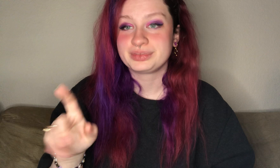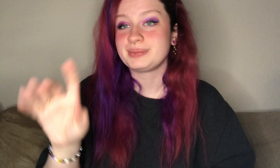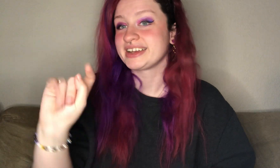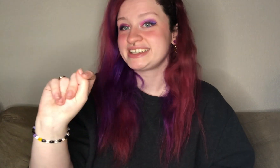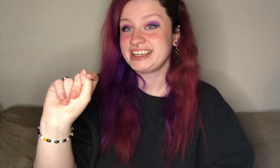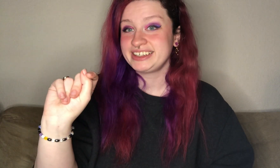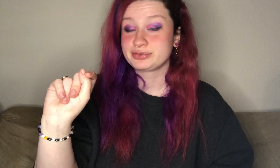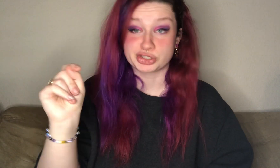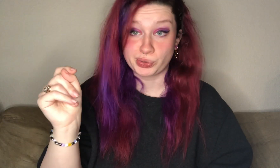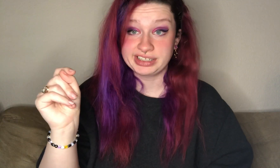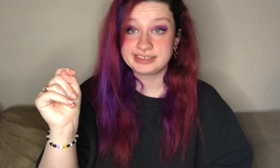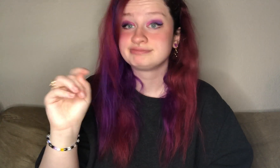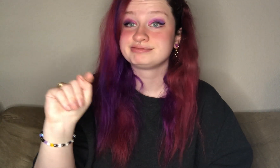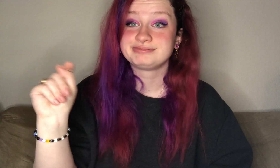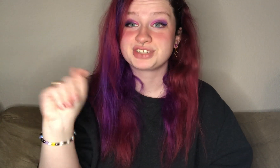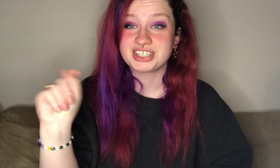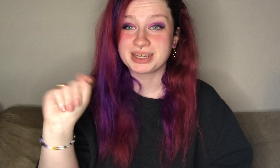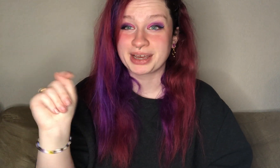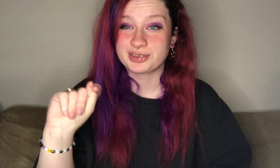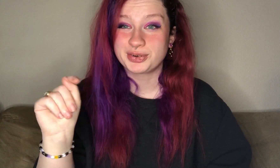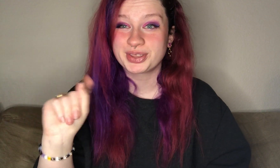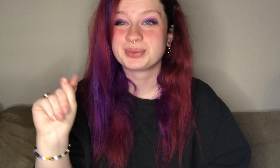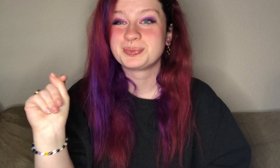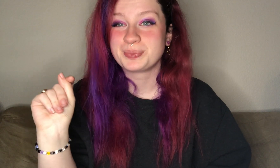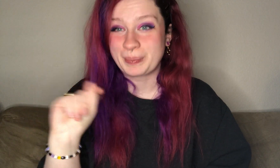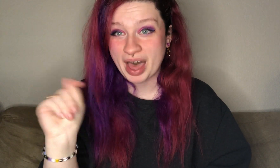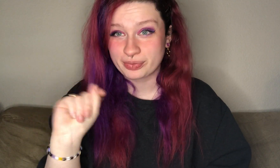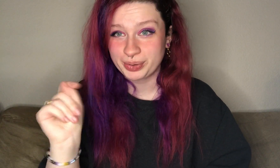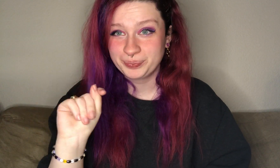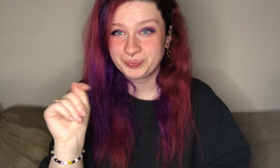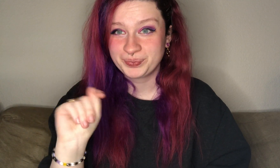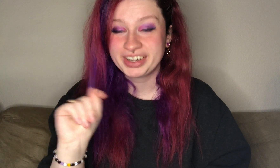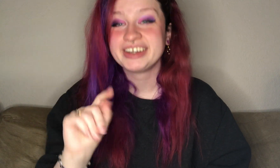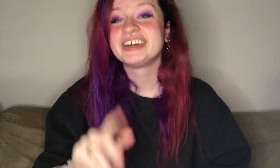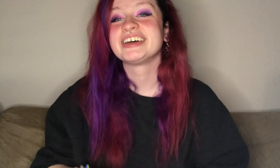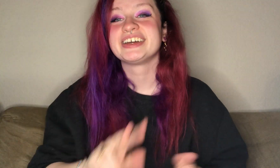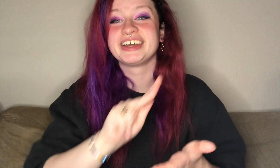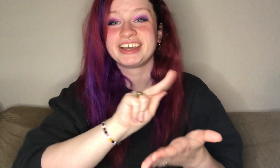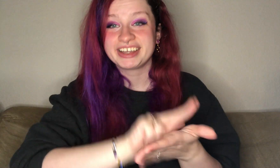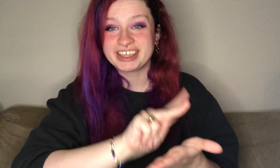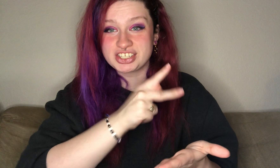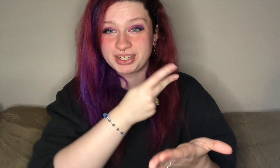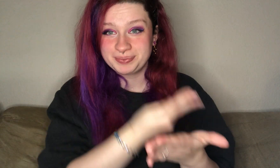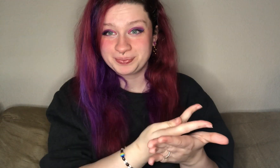make a t for toilet shake it back and forth bathroom kitchen